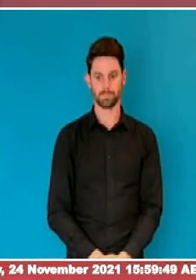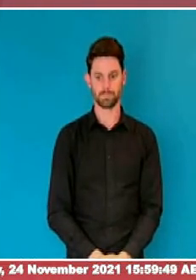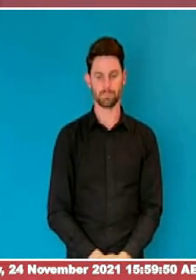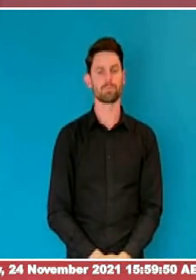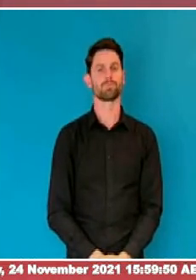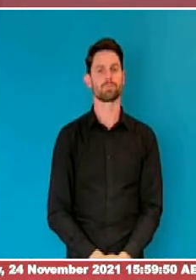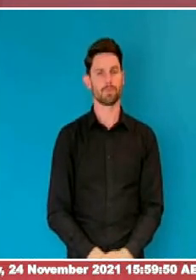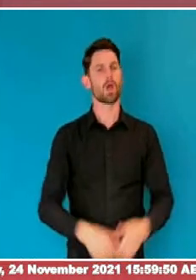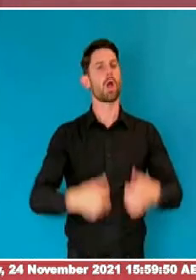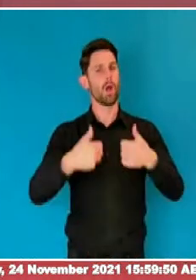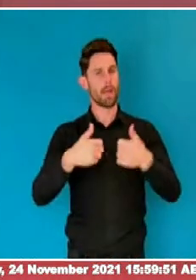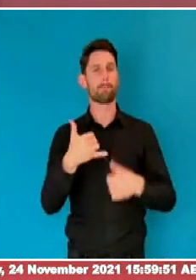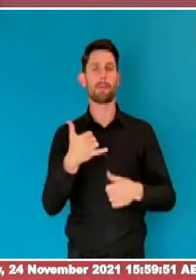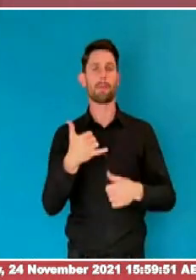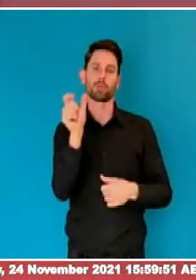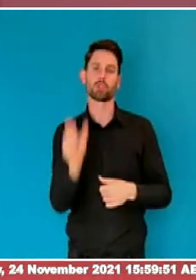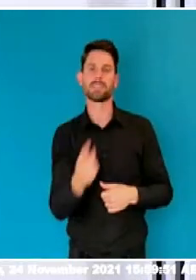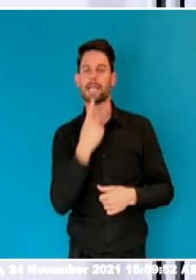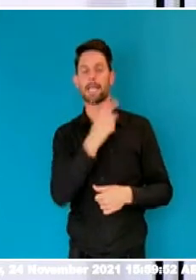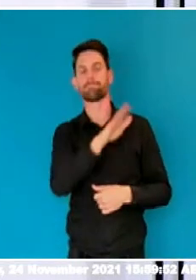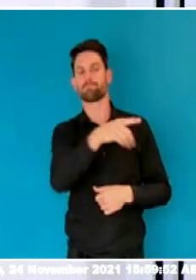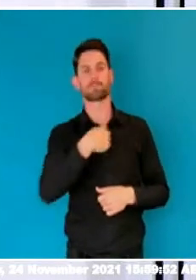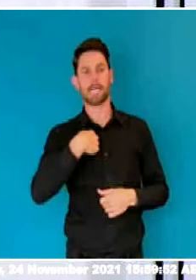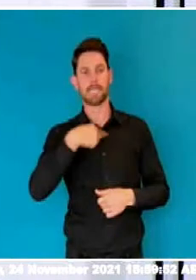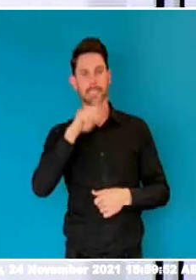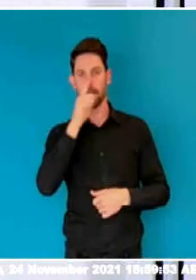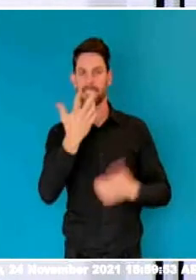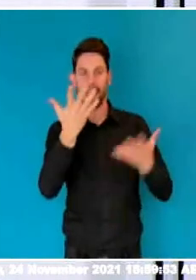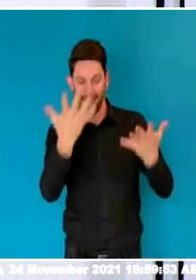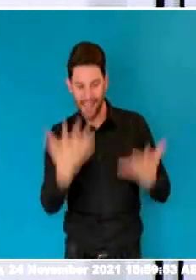have a lifting restriction" or "I can't ride a motorbike".